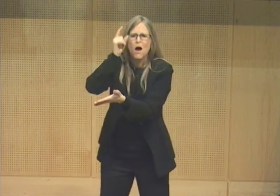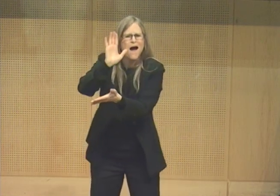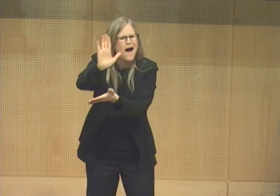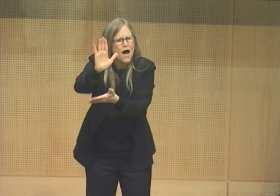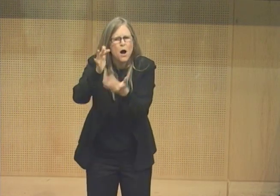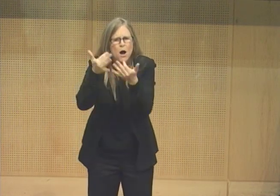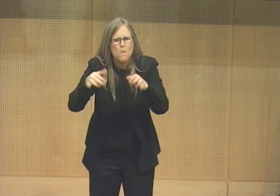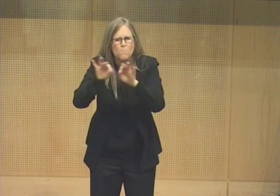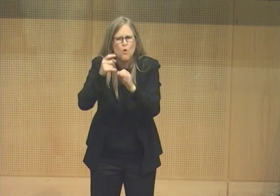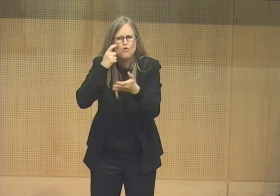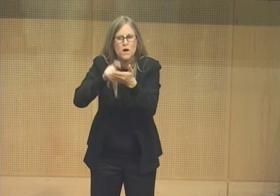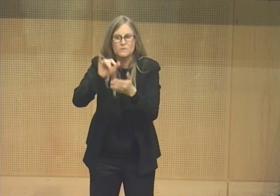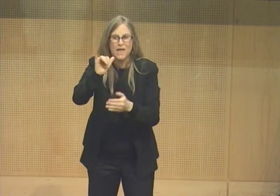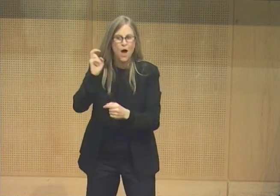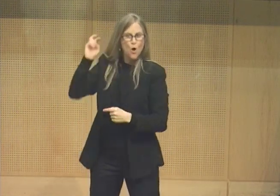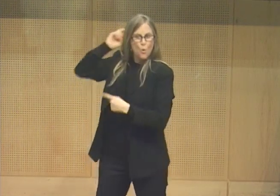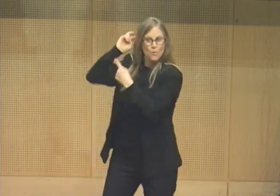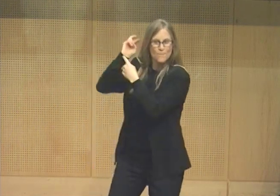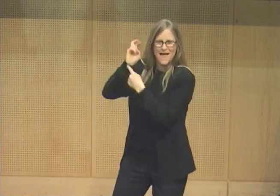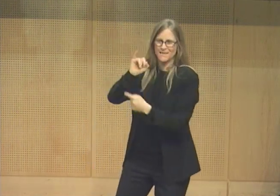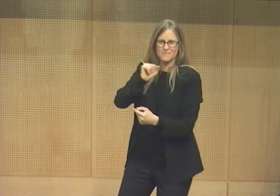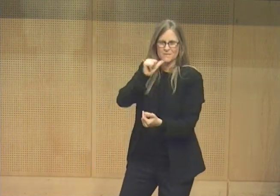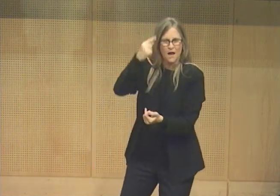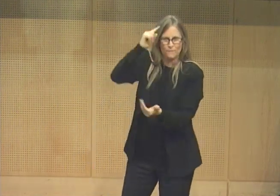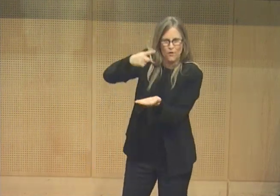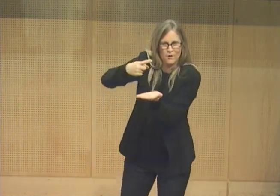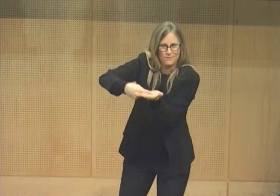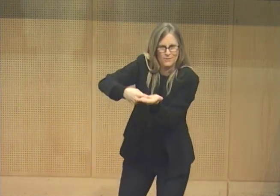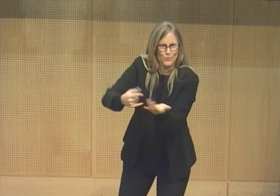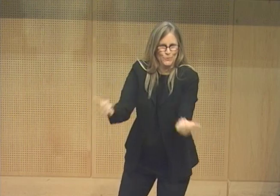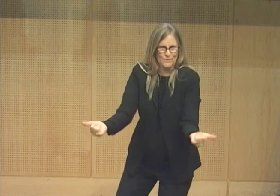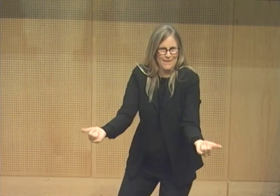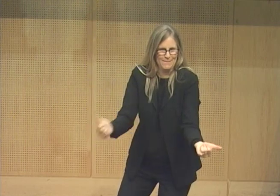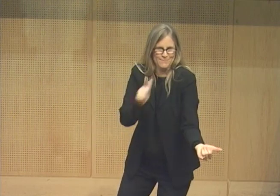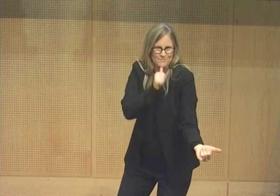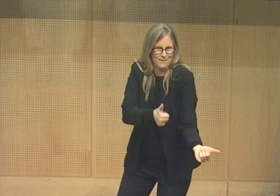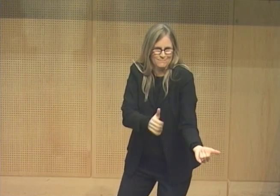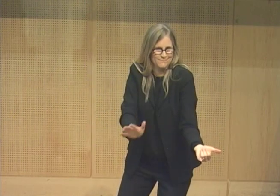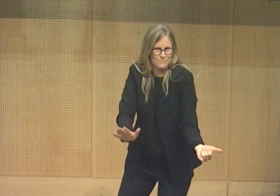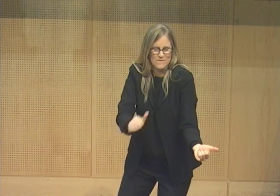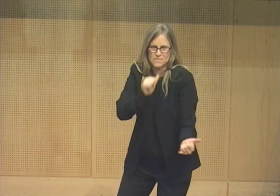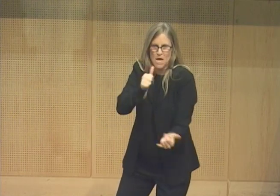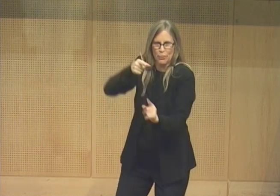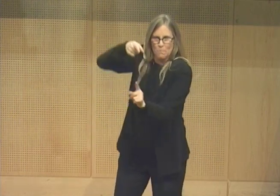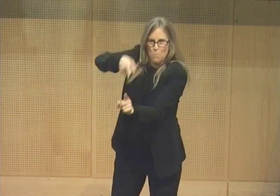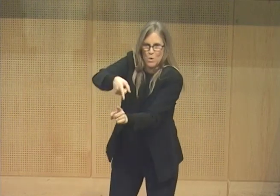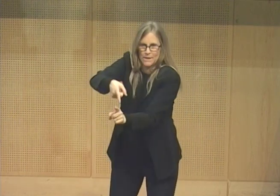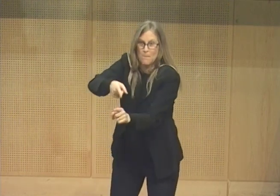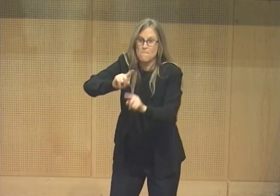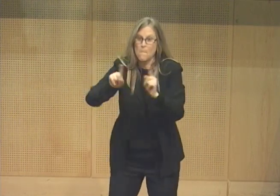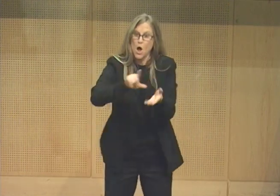It's important to recognize CIs are not the topic of discussion today. It's not the point.